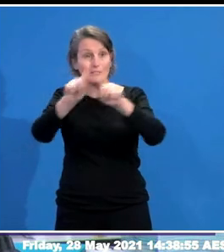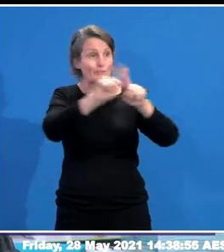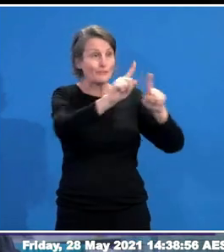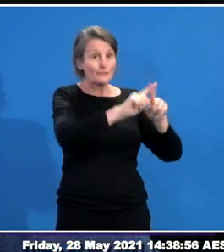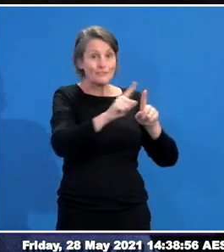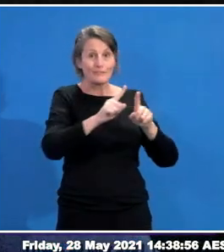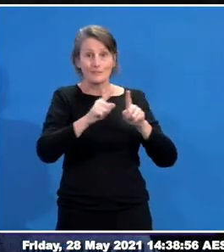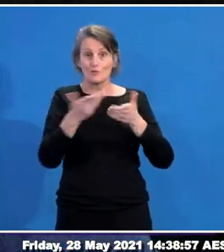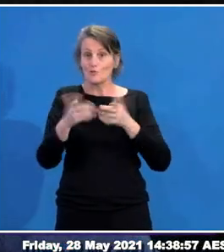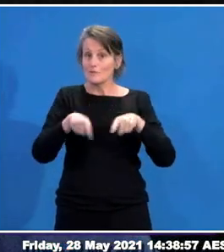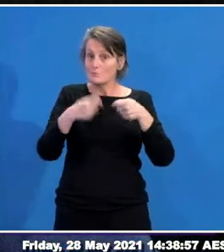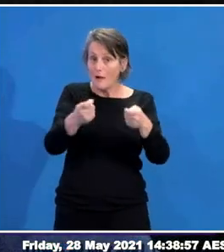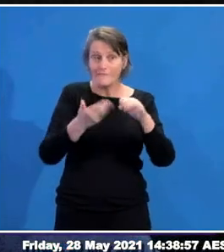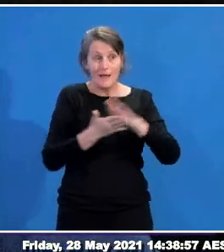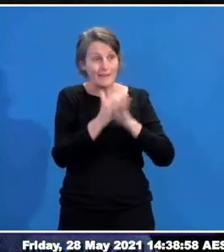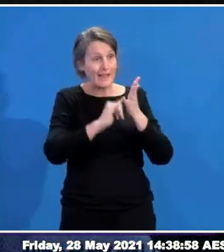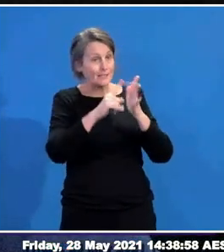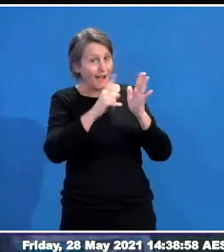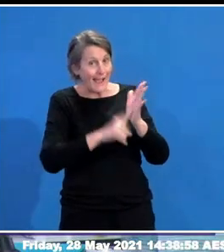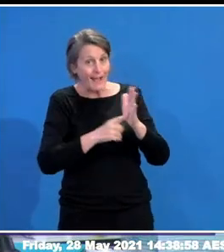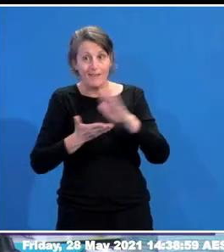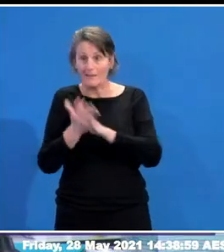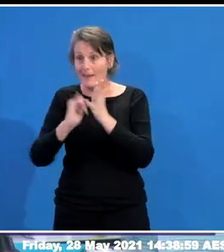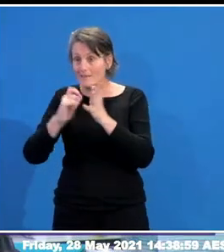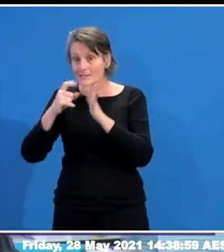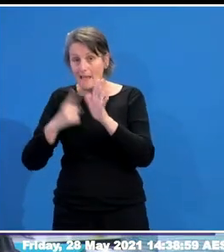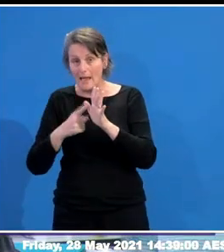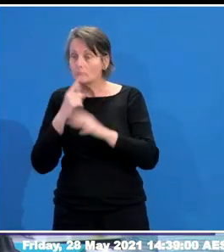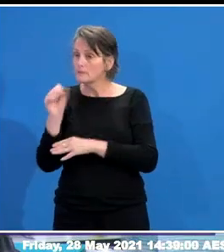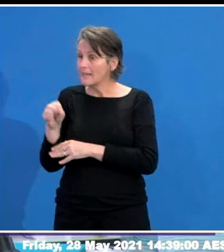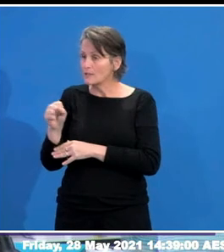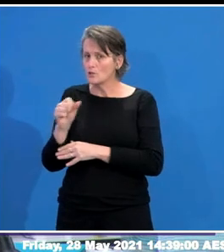Yes, I think. CHAIR: They would include, apparently, correct